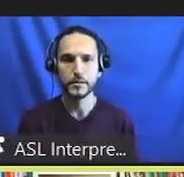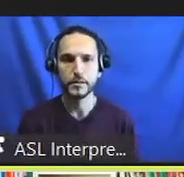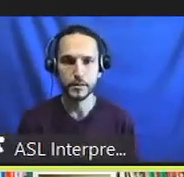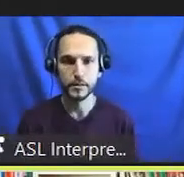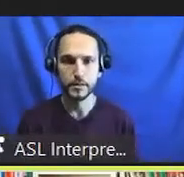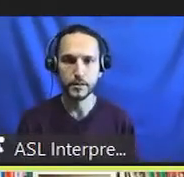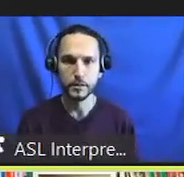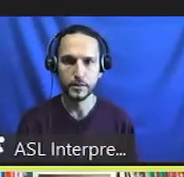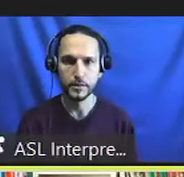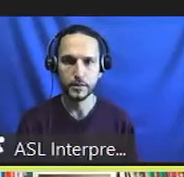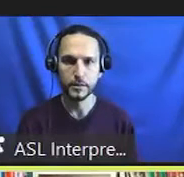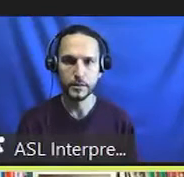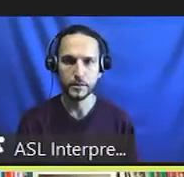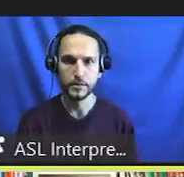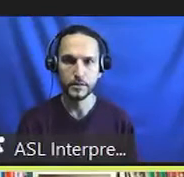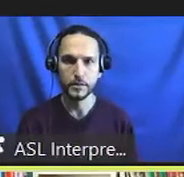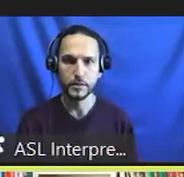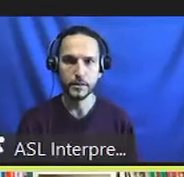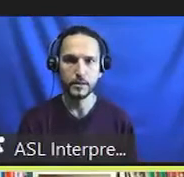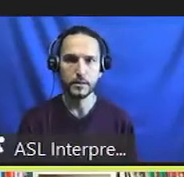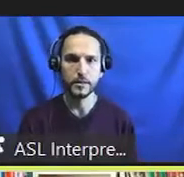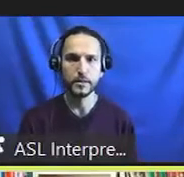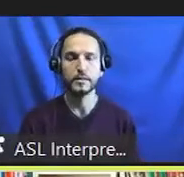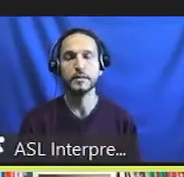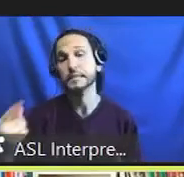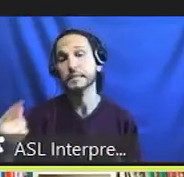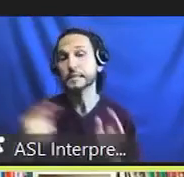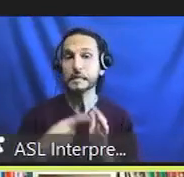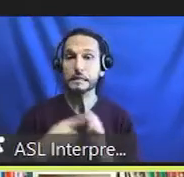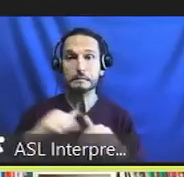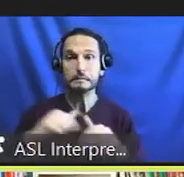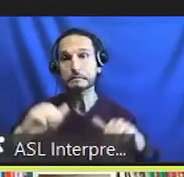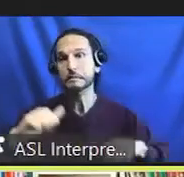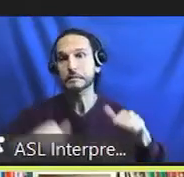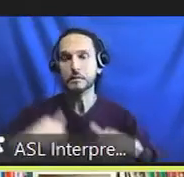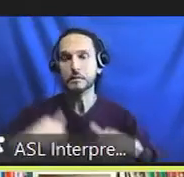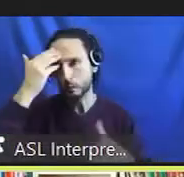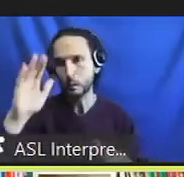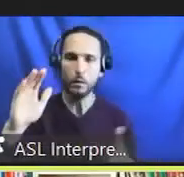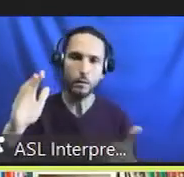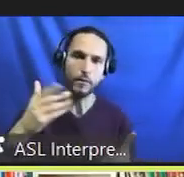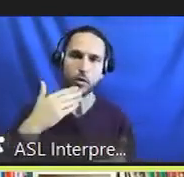Otherwise, you really don't know what you're going to get.